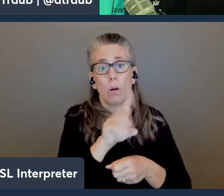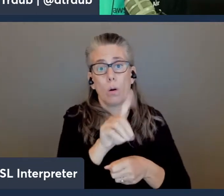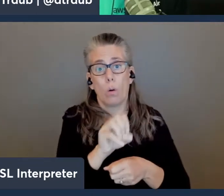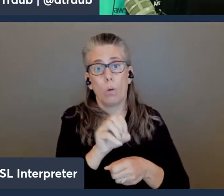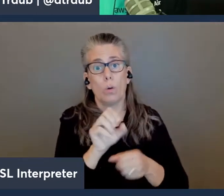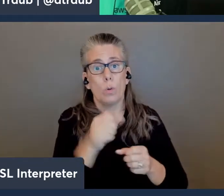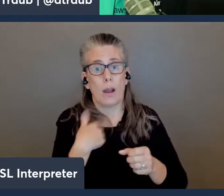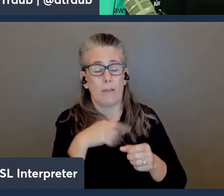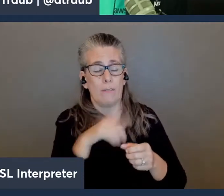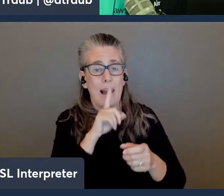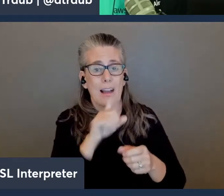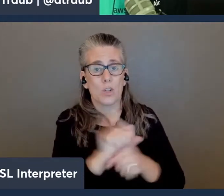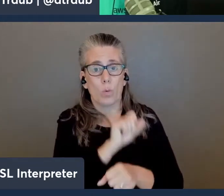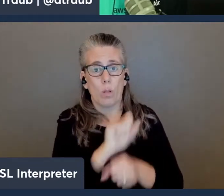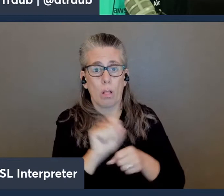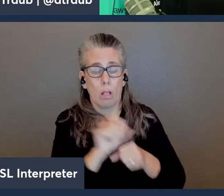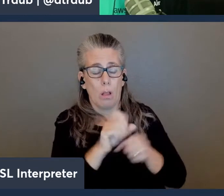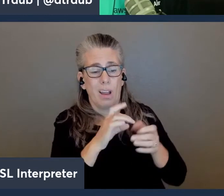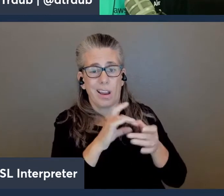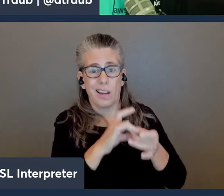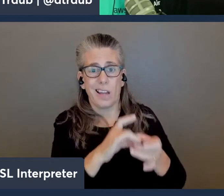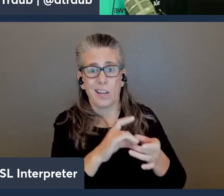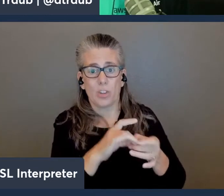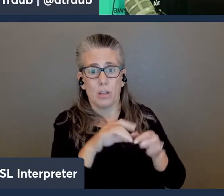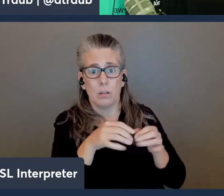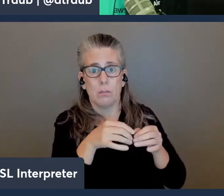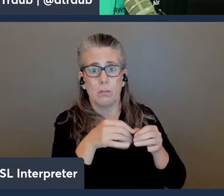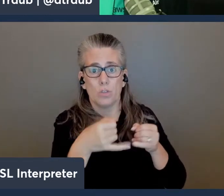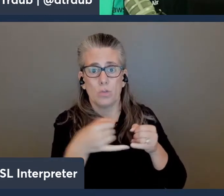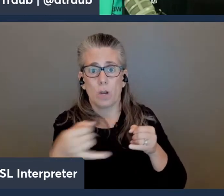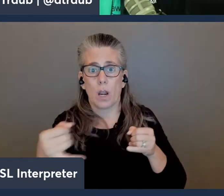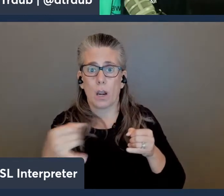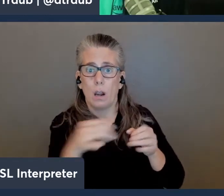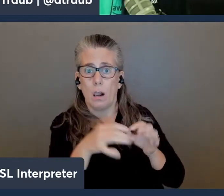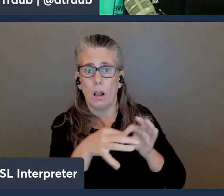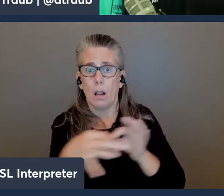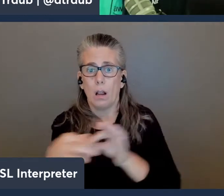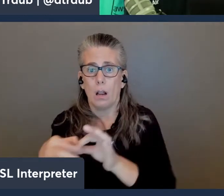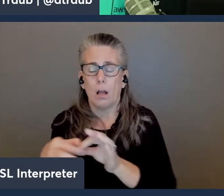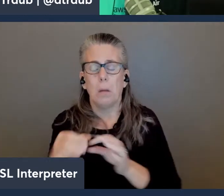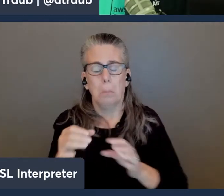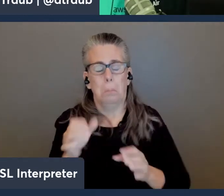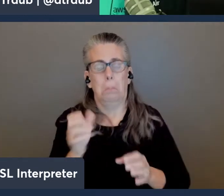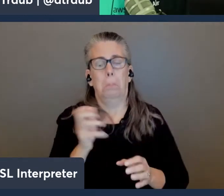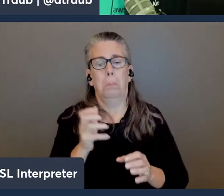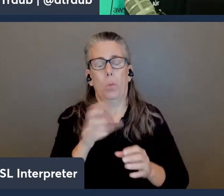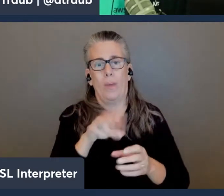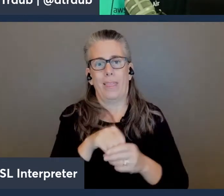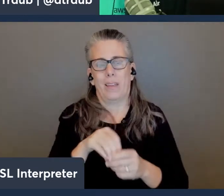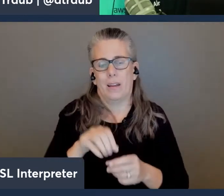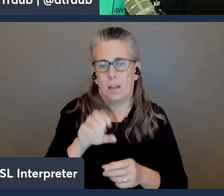and the credentials inside of the code base. And this is essentially, this is what that detects for you?